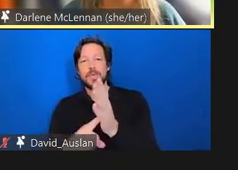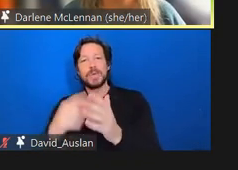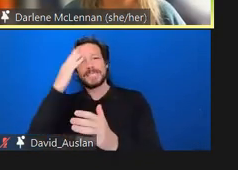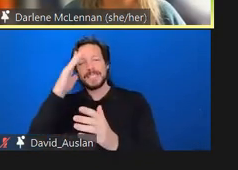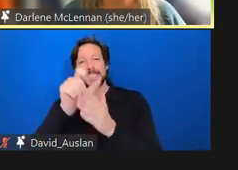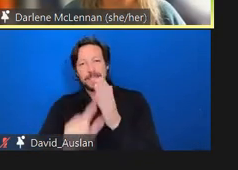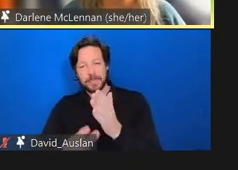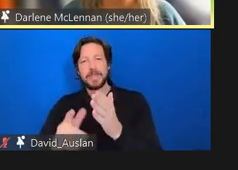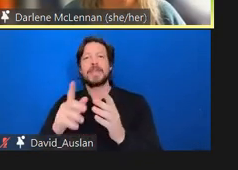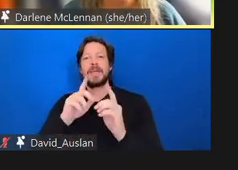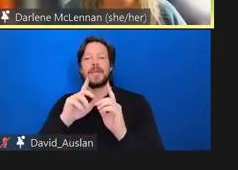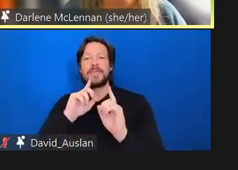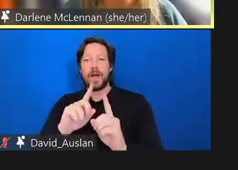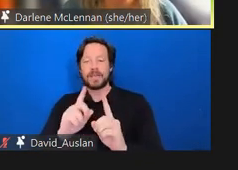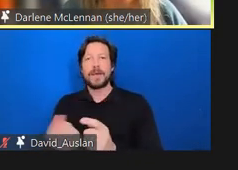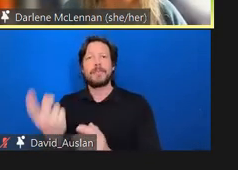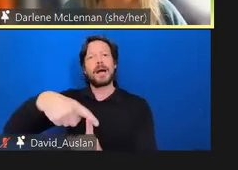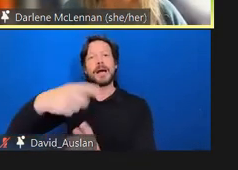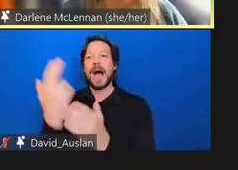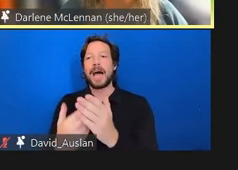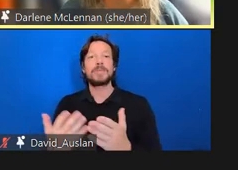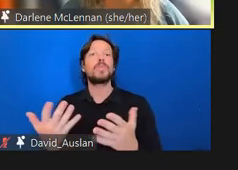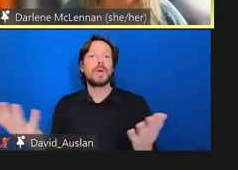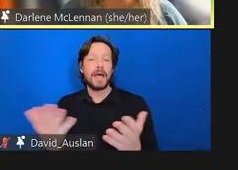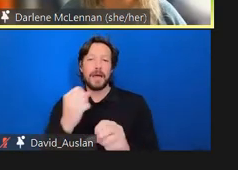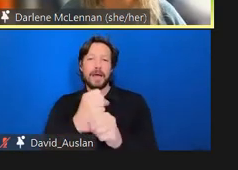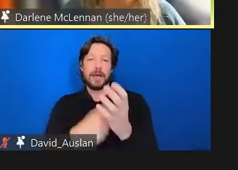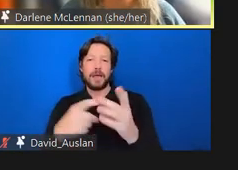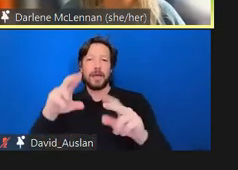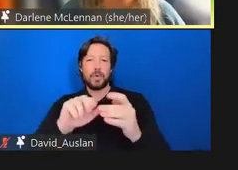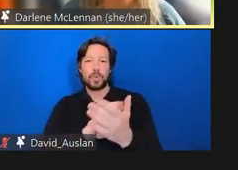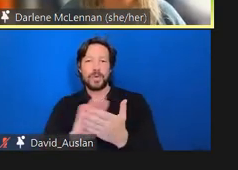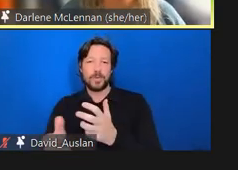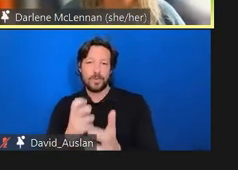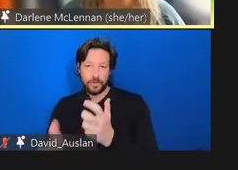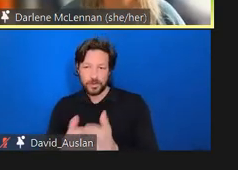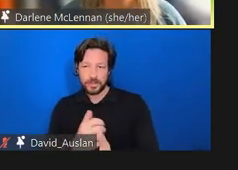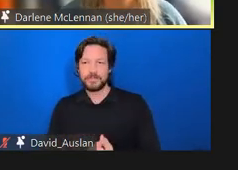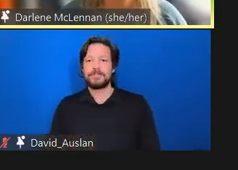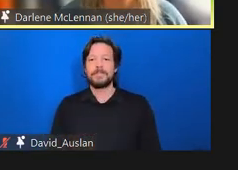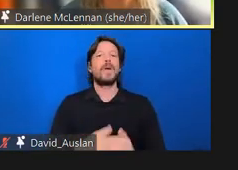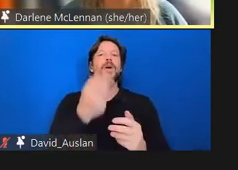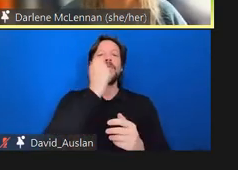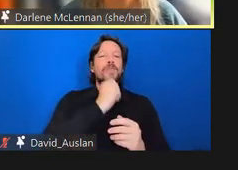Griffith University. Before we begin, just a few housekeeping details. This webinar, as I said,